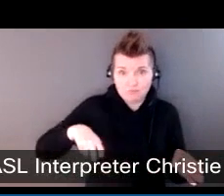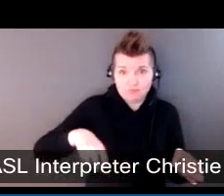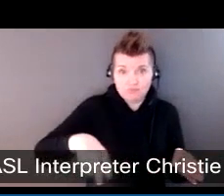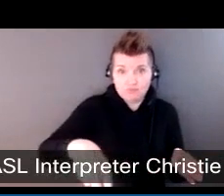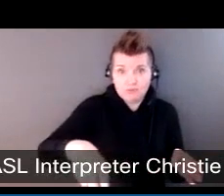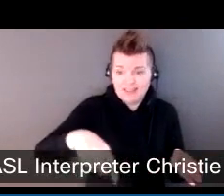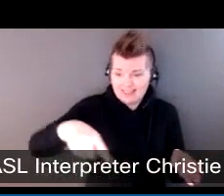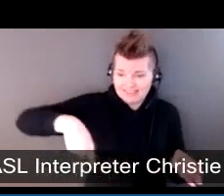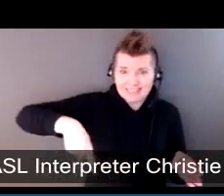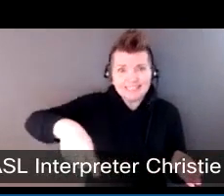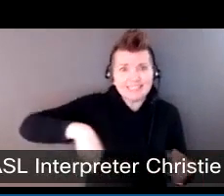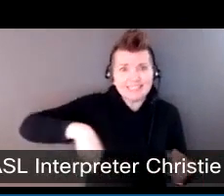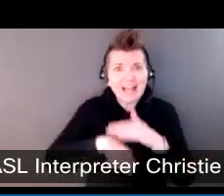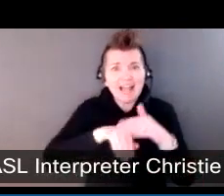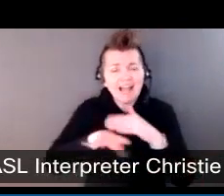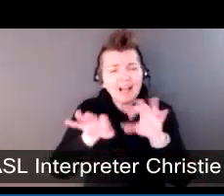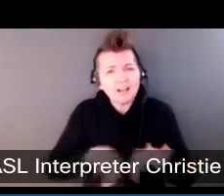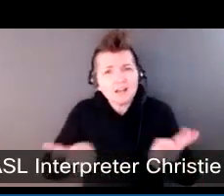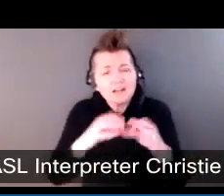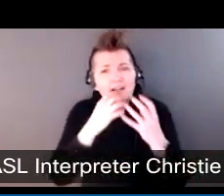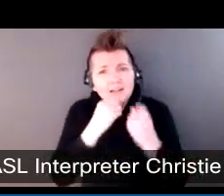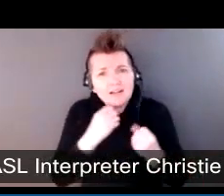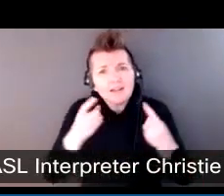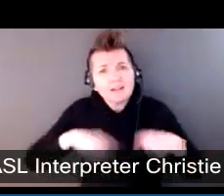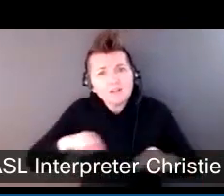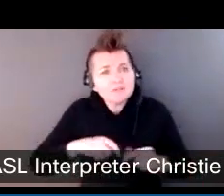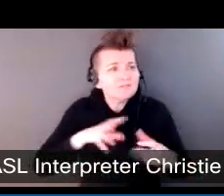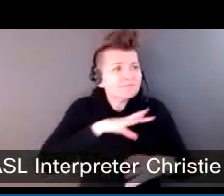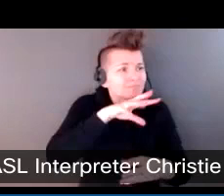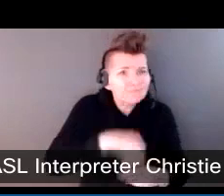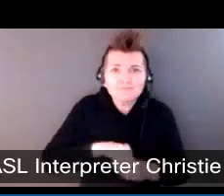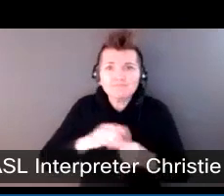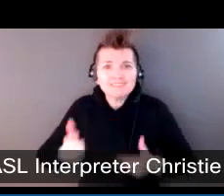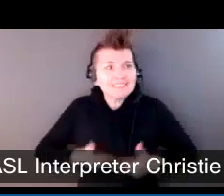and being able to participate in any meaningful way in the life of the city.